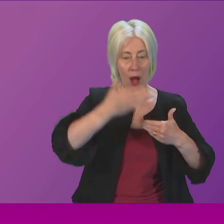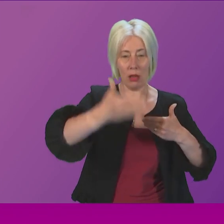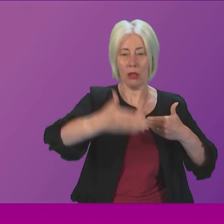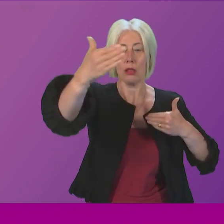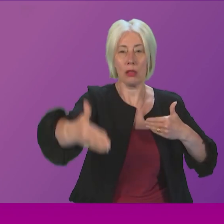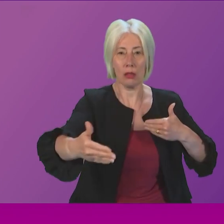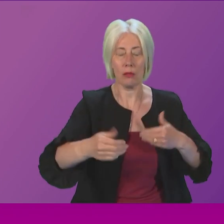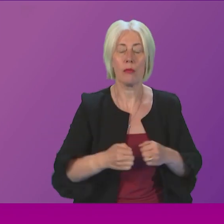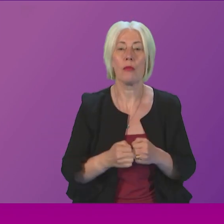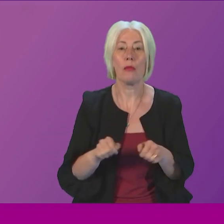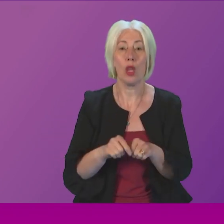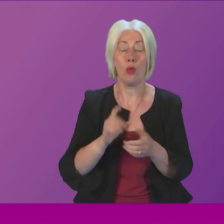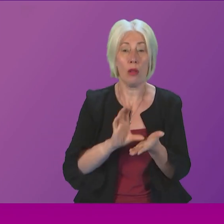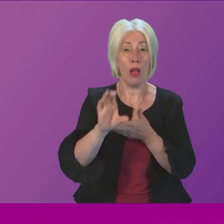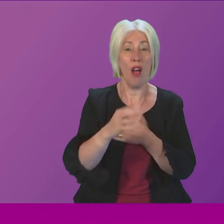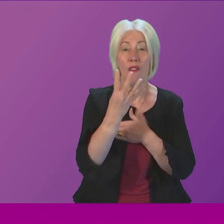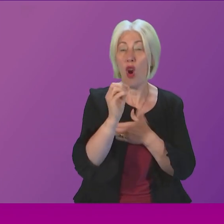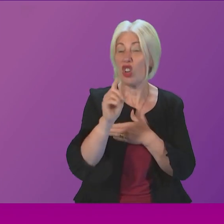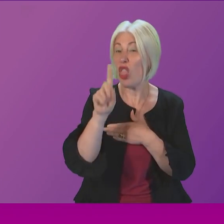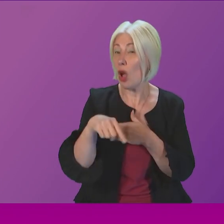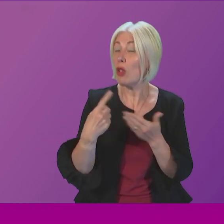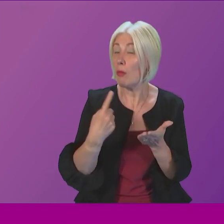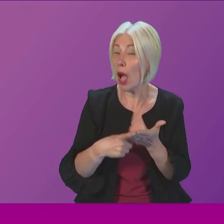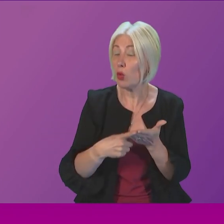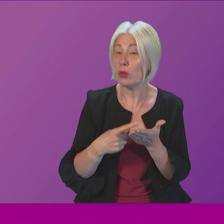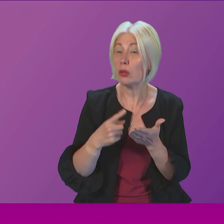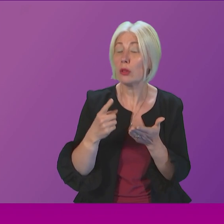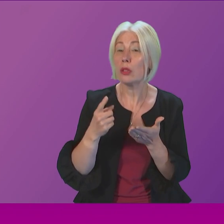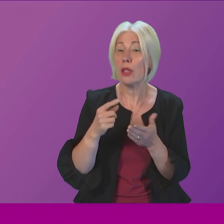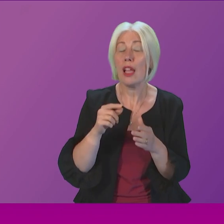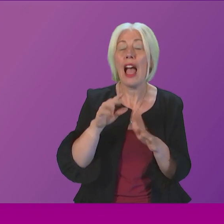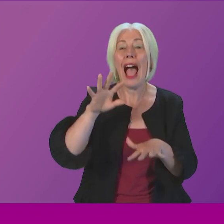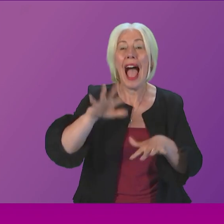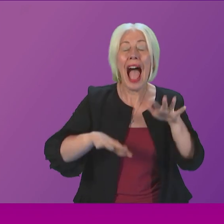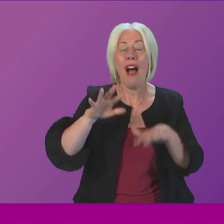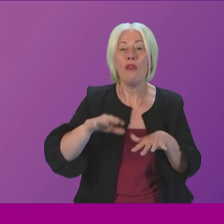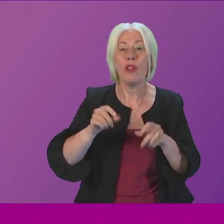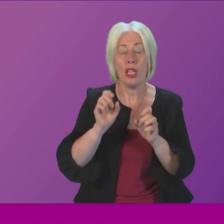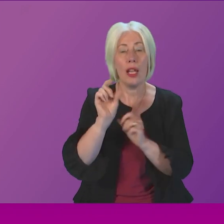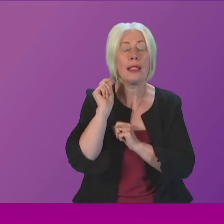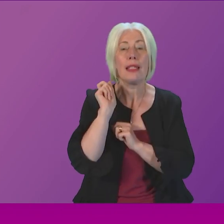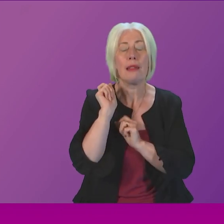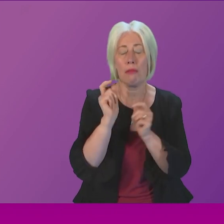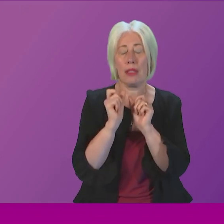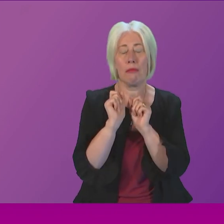We have also invested almost £400,000 to refurbish the average-speed system between Dunblane and Inverness.